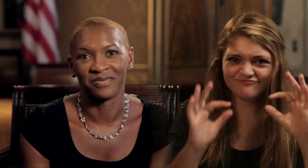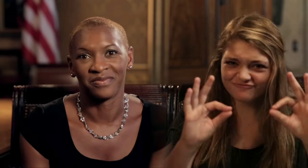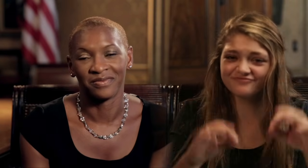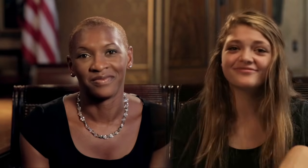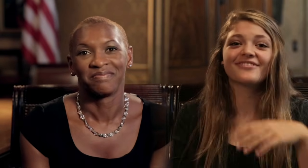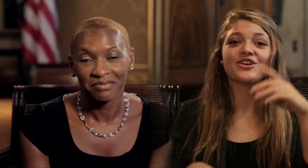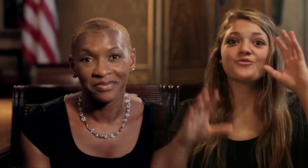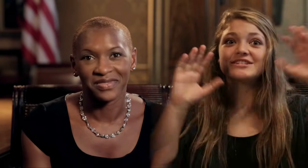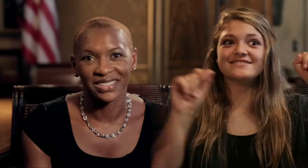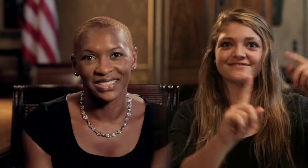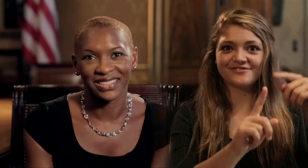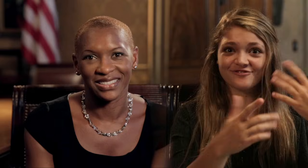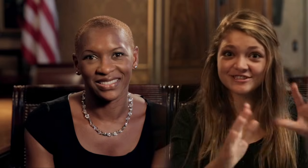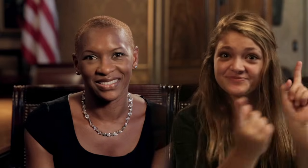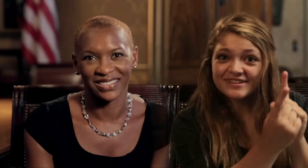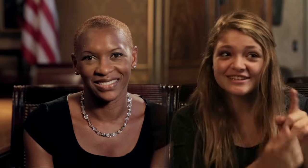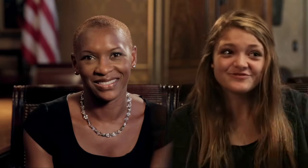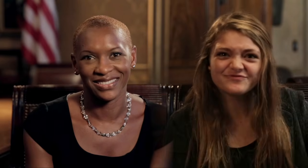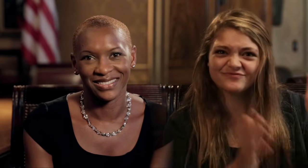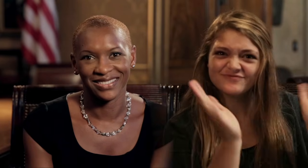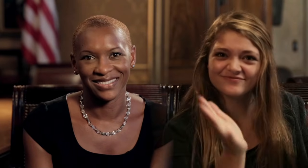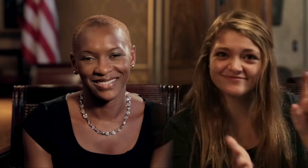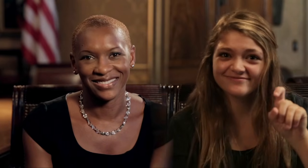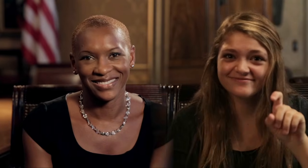It appears as if you experience great accessibility. Have you met the President and chatted with him?